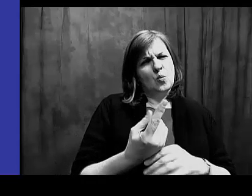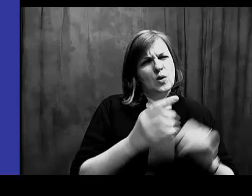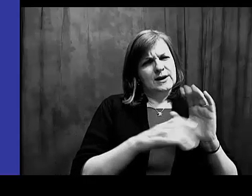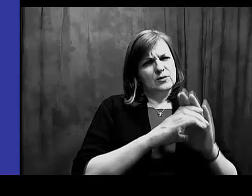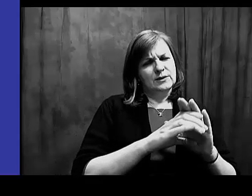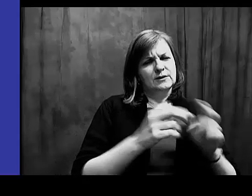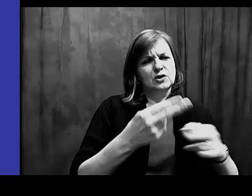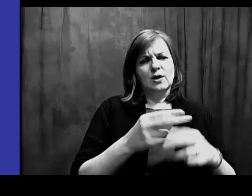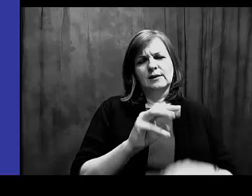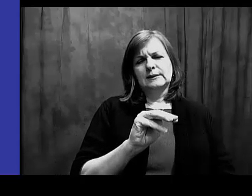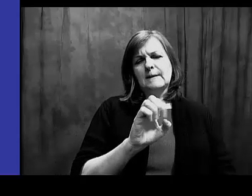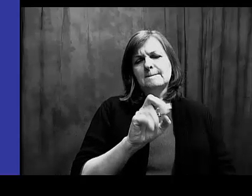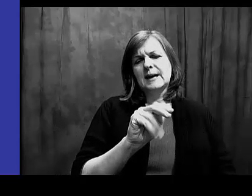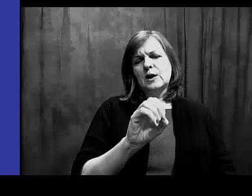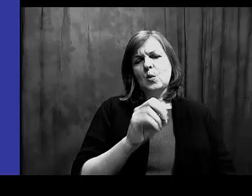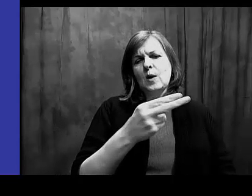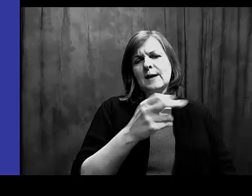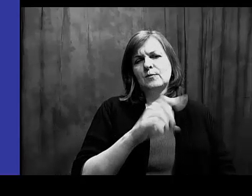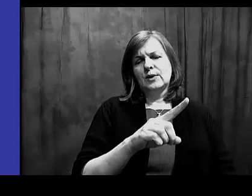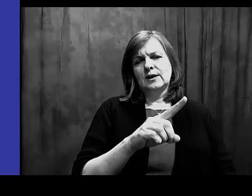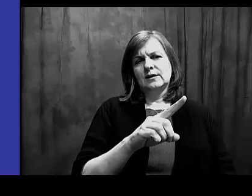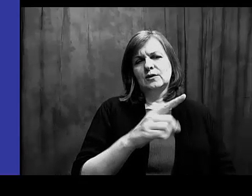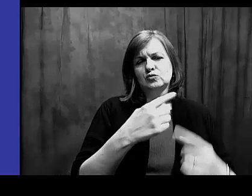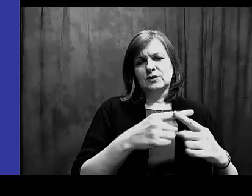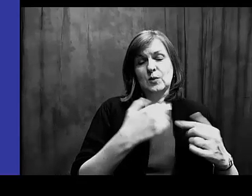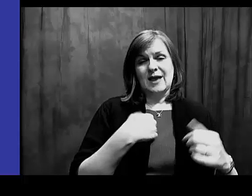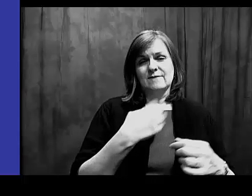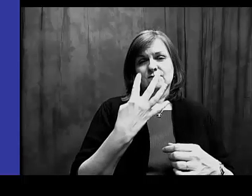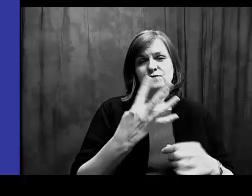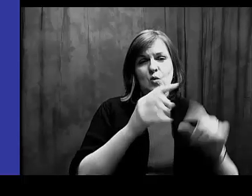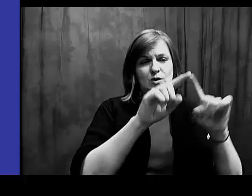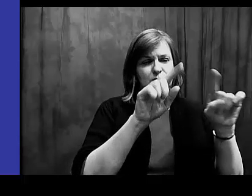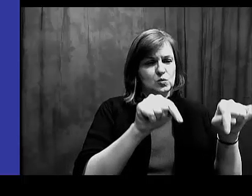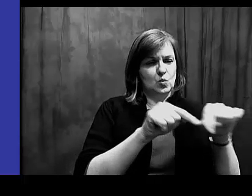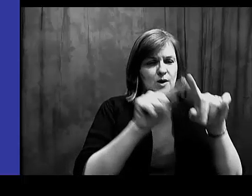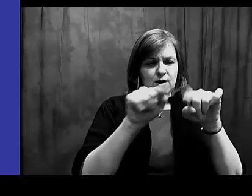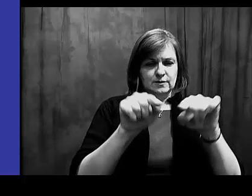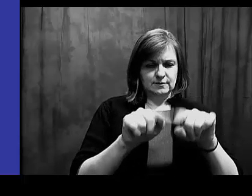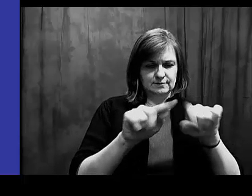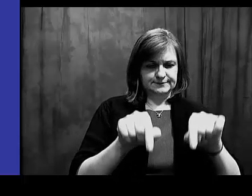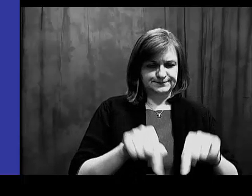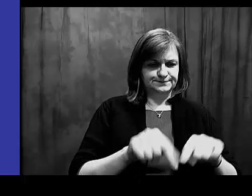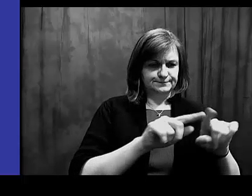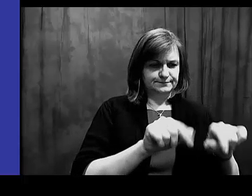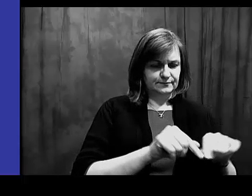we had a nice small for square box well now when you deal with two traits